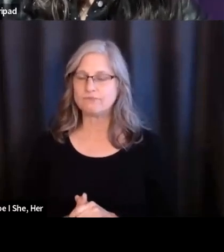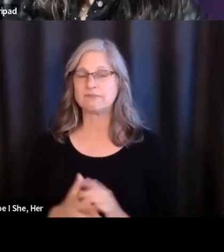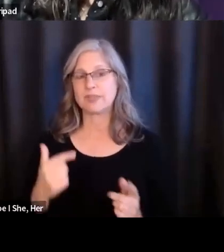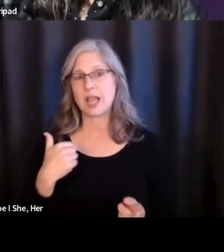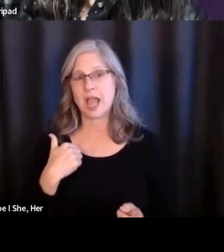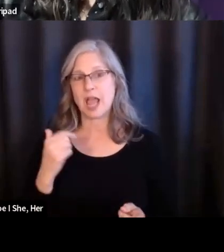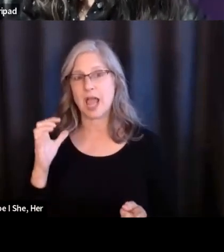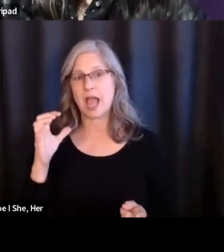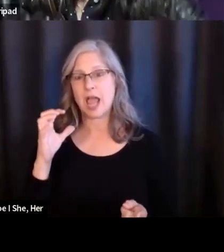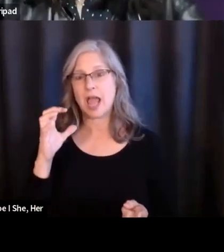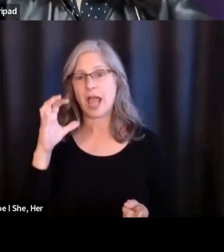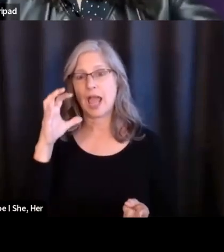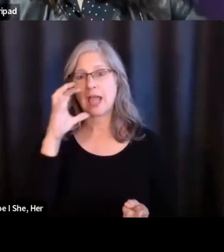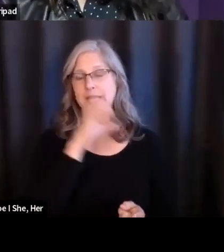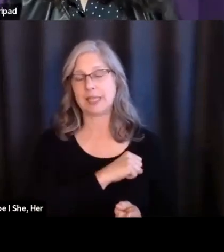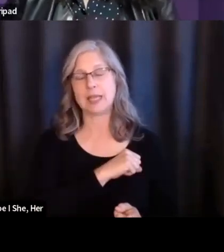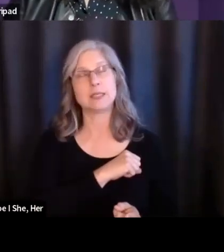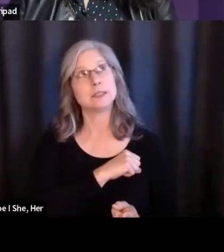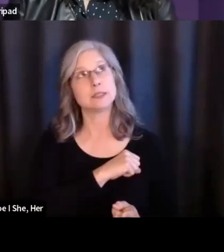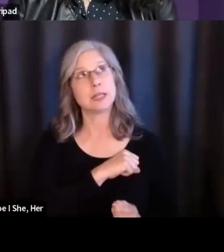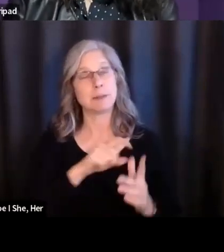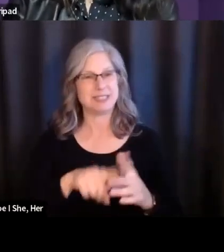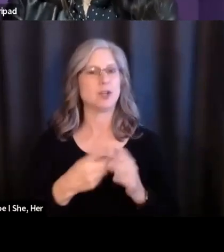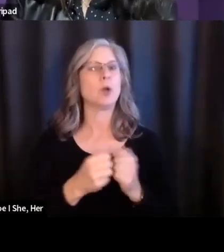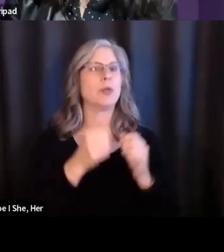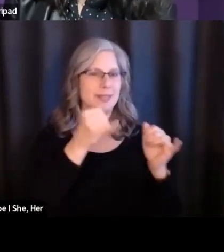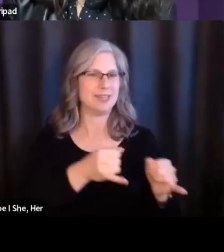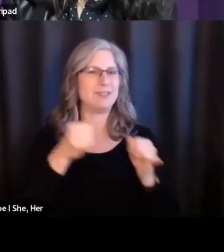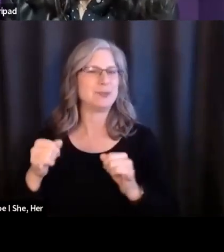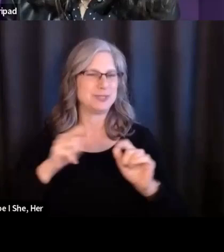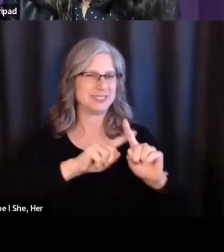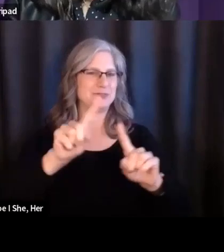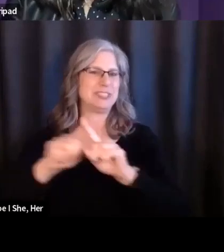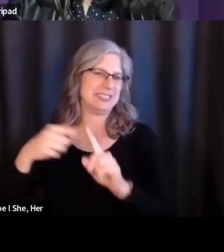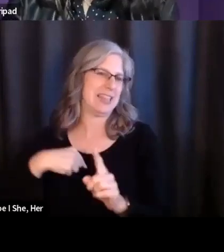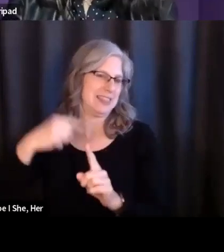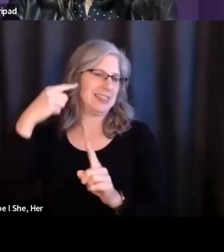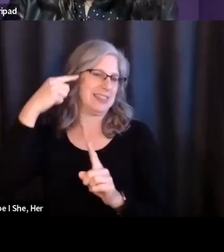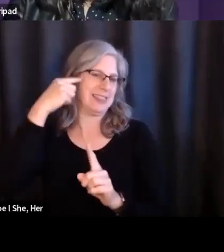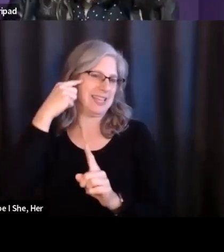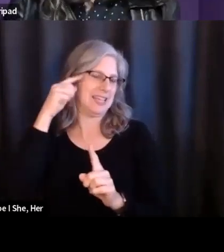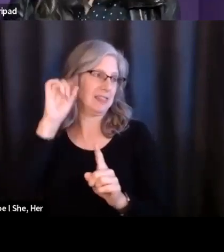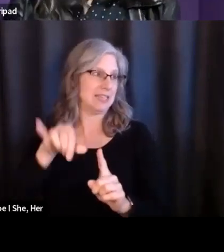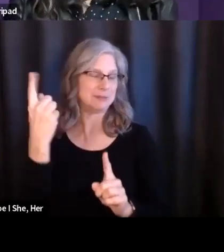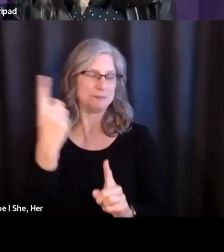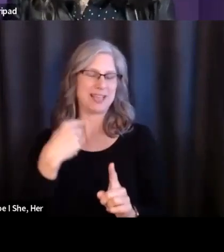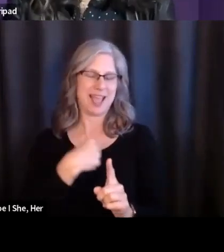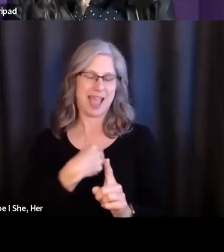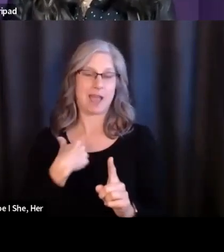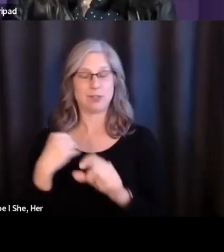let me start with the individual differences, right. Because I think that's something that I have a stronger opinion about.